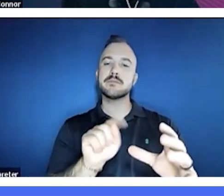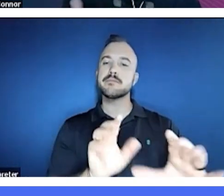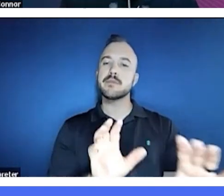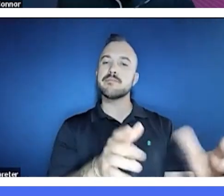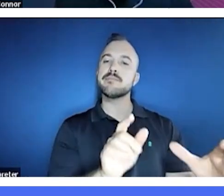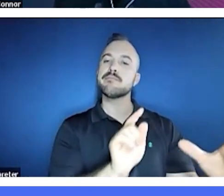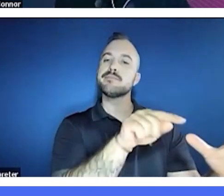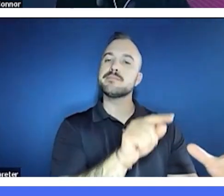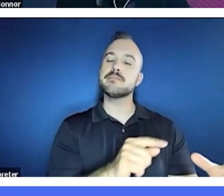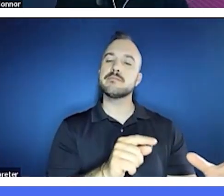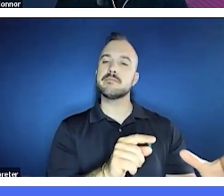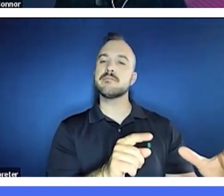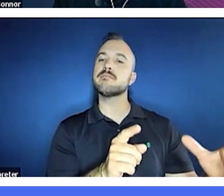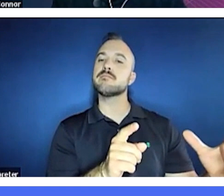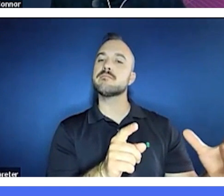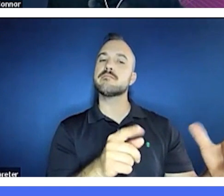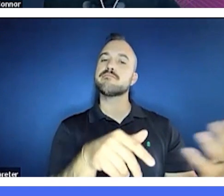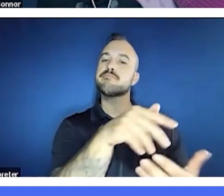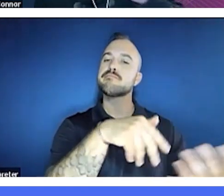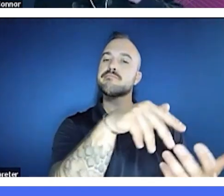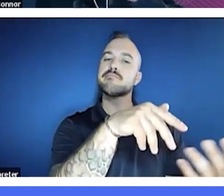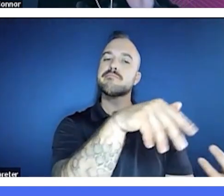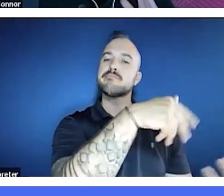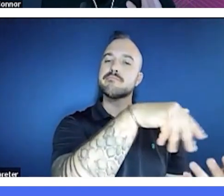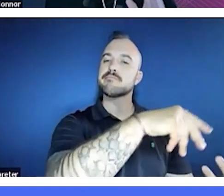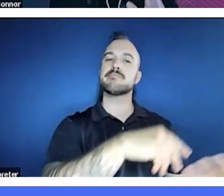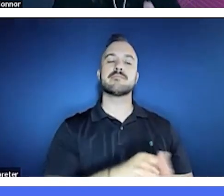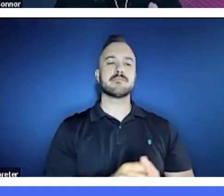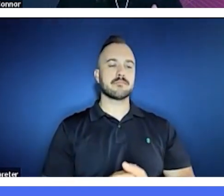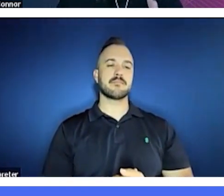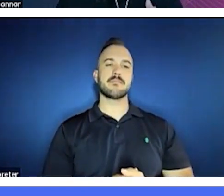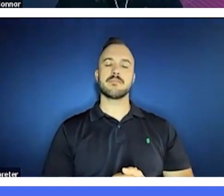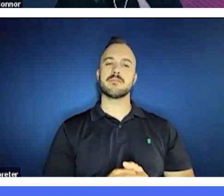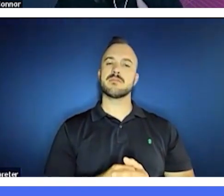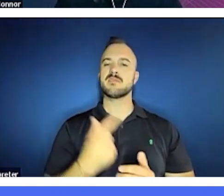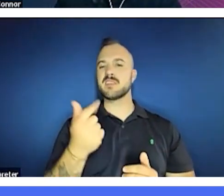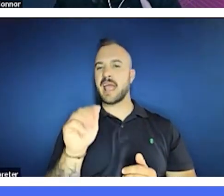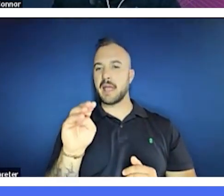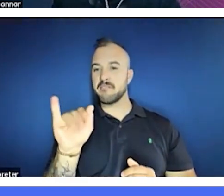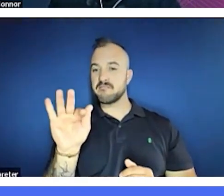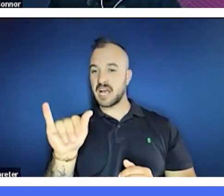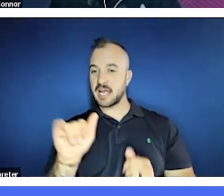Well, thank you for the compliments, Jennifer. I really appreciate it. We also need to gamify by giving people some agency.